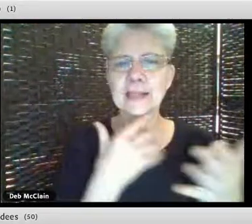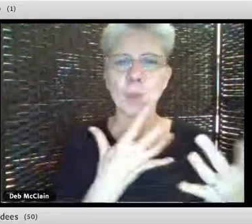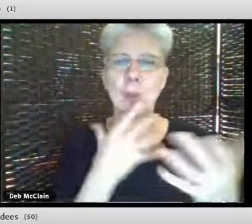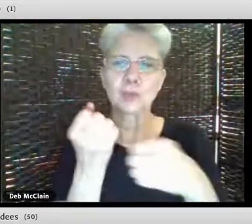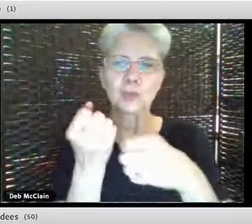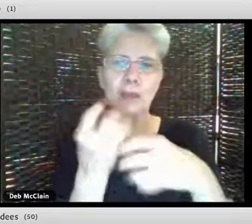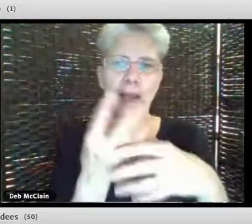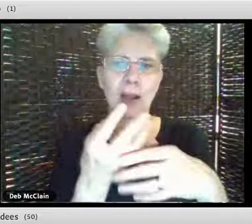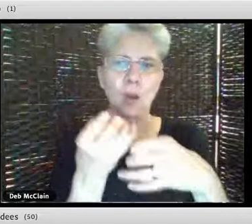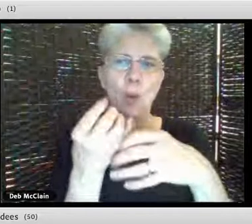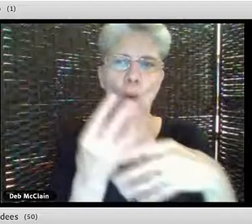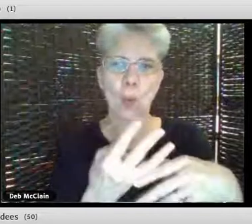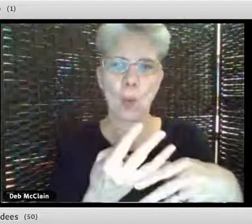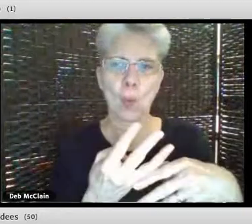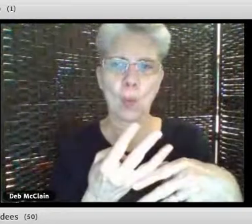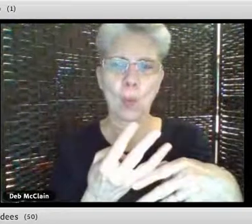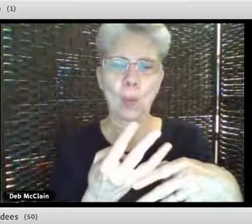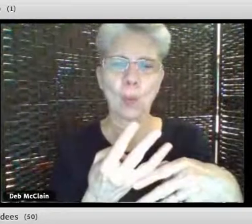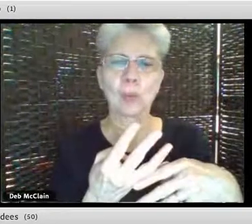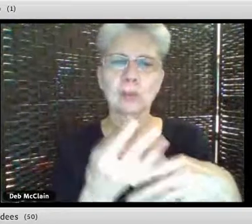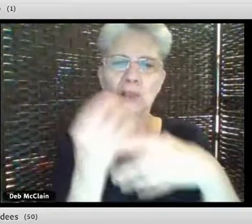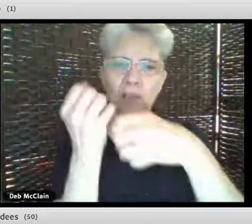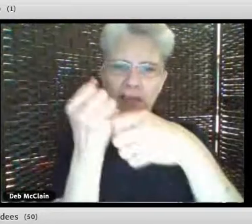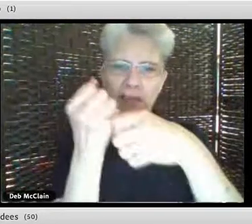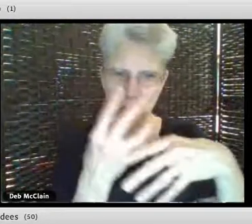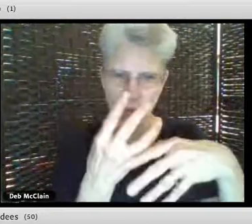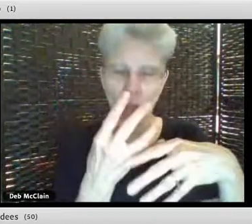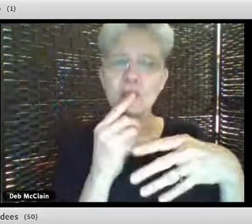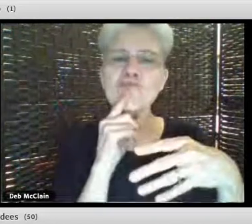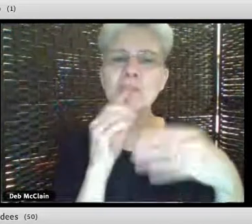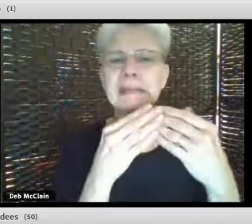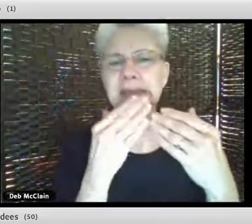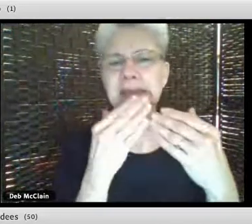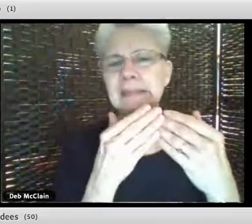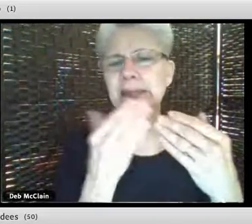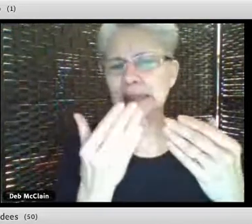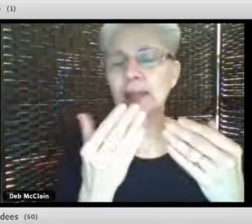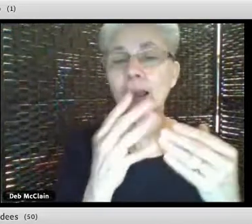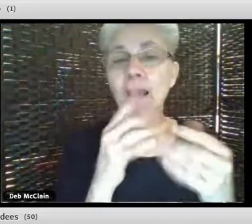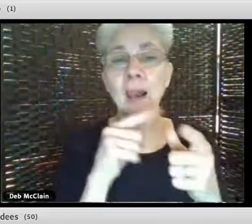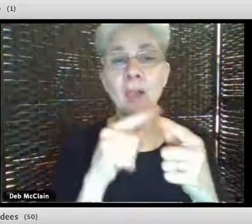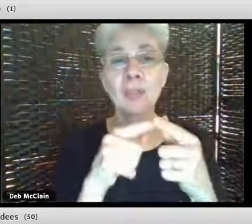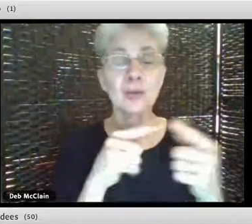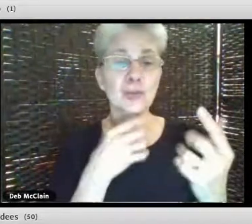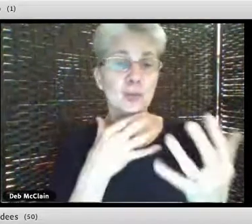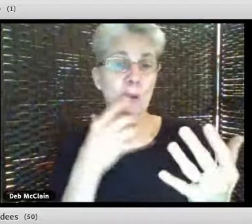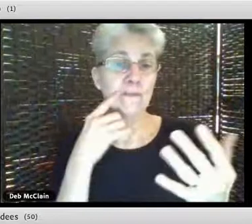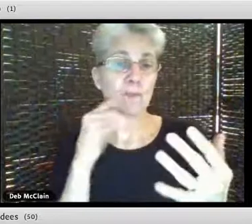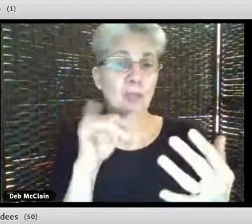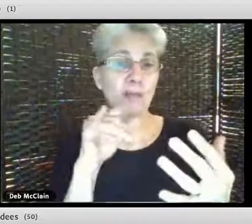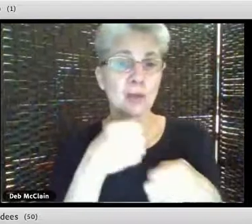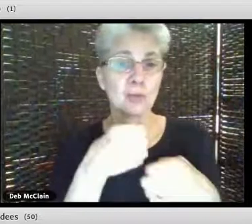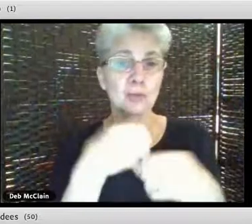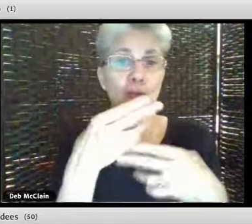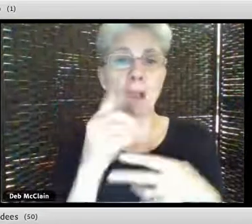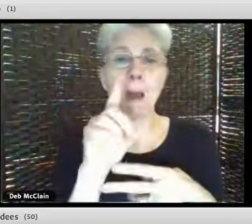so you're not really missing anything. It says waiting to downloading. Downloading, installing. Hopefully you can see that. It's really easy,